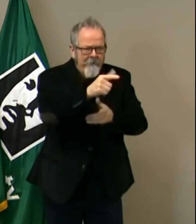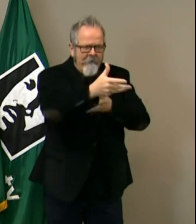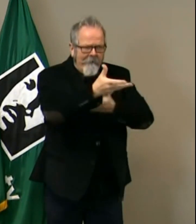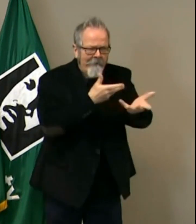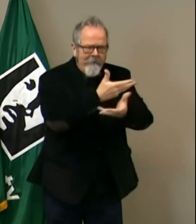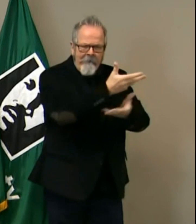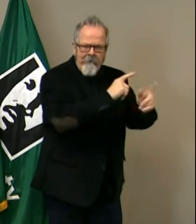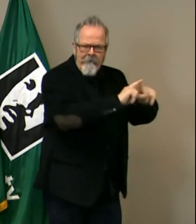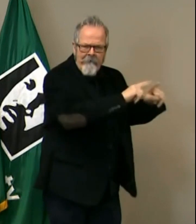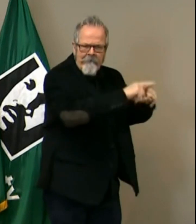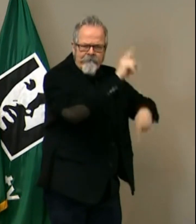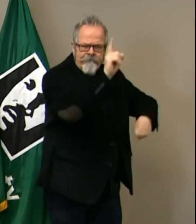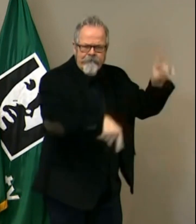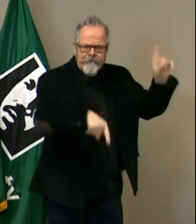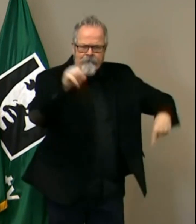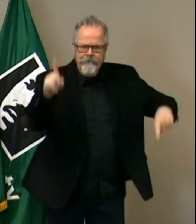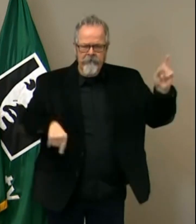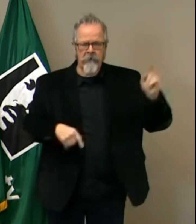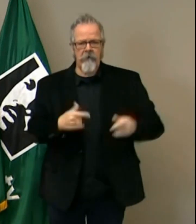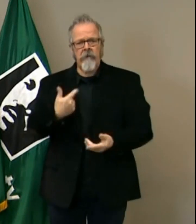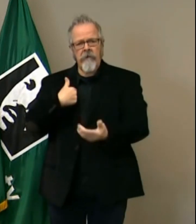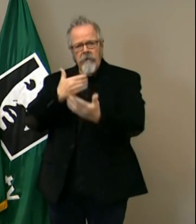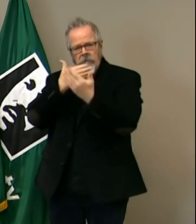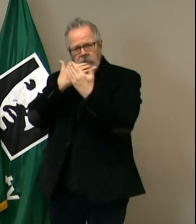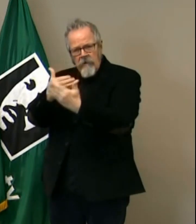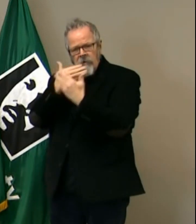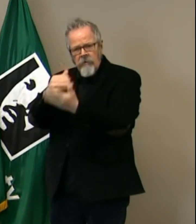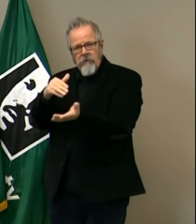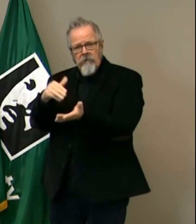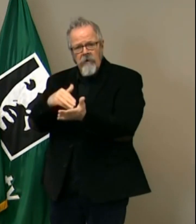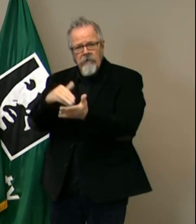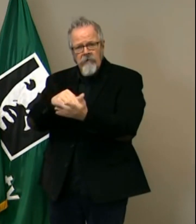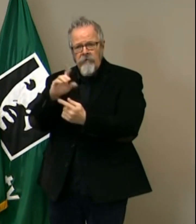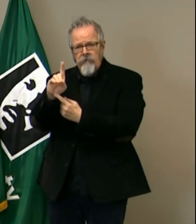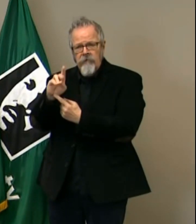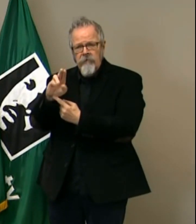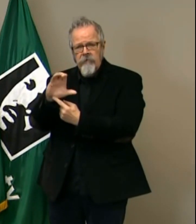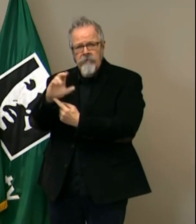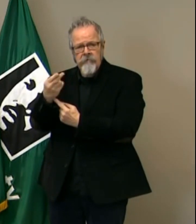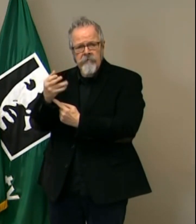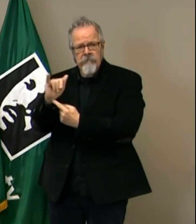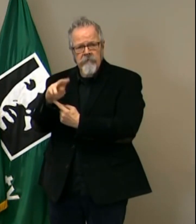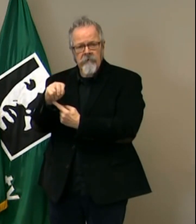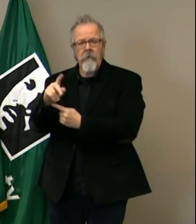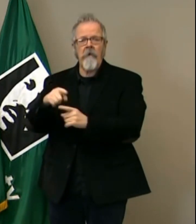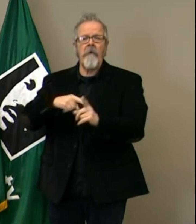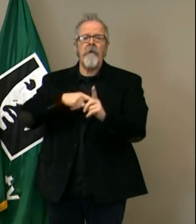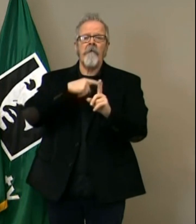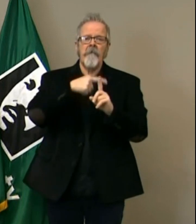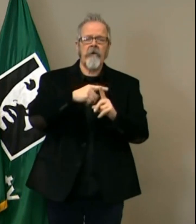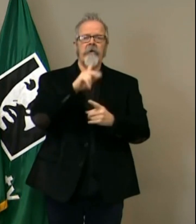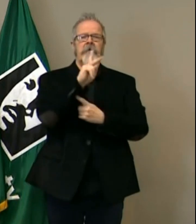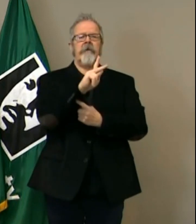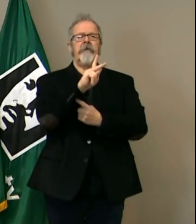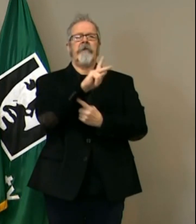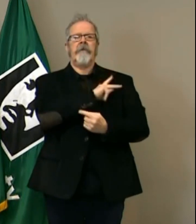for our community it is time right now for people to assume that they and